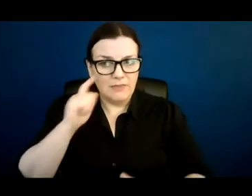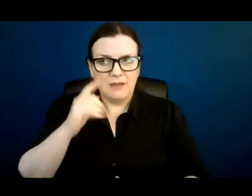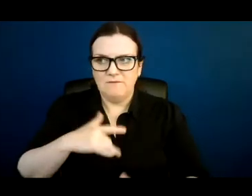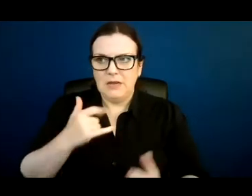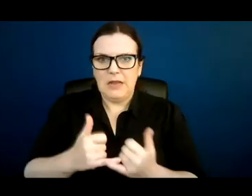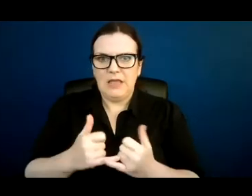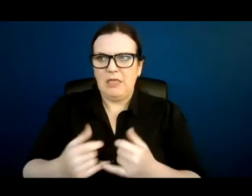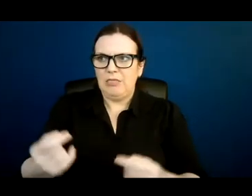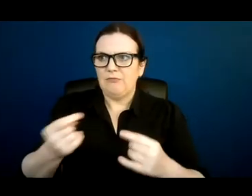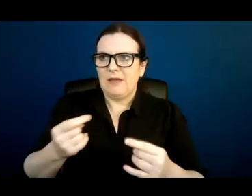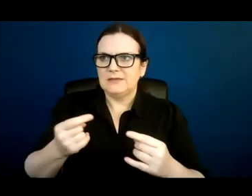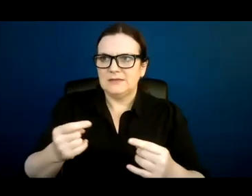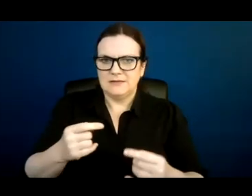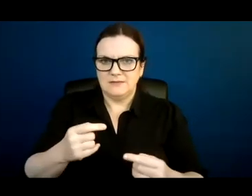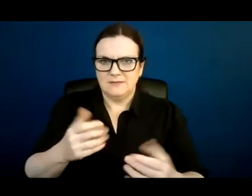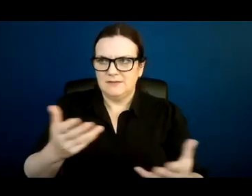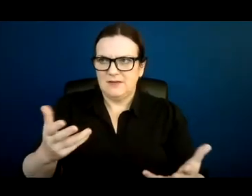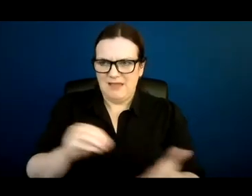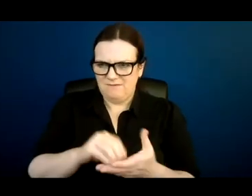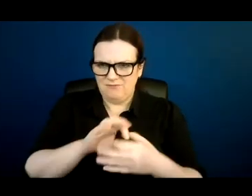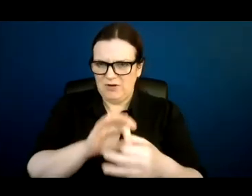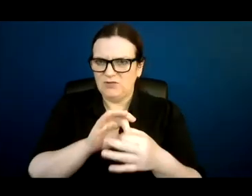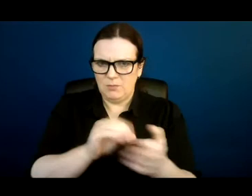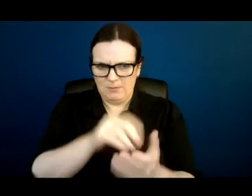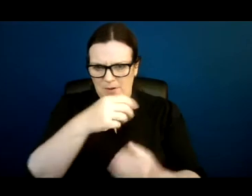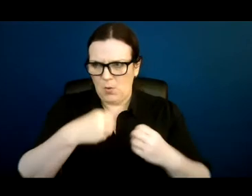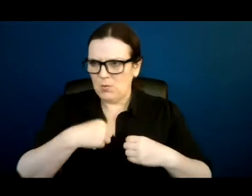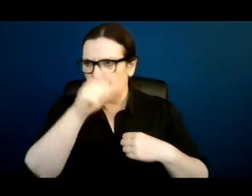of the solicitor client relationship but in speaking with colleagues, in the legal profession